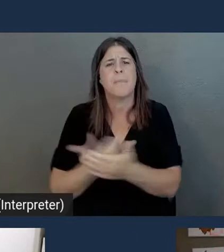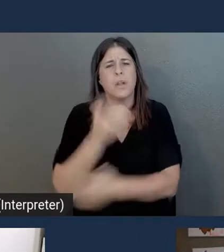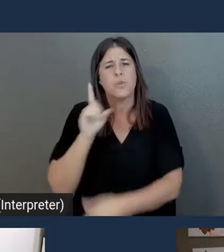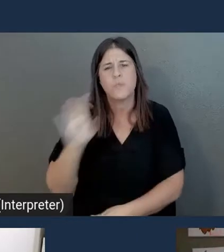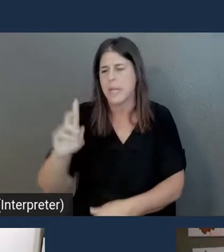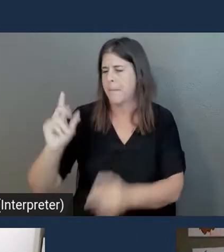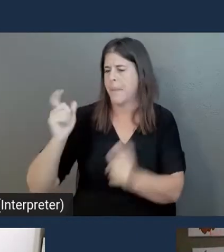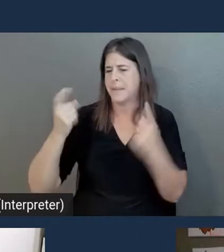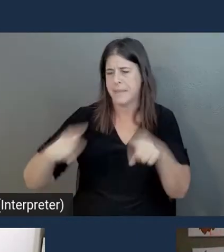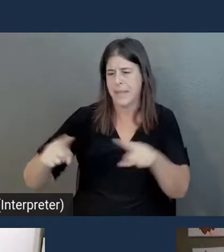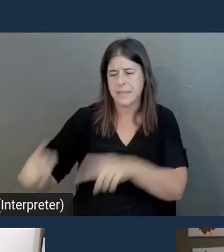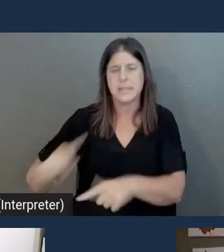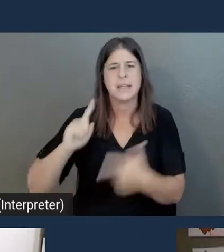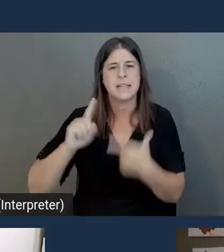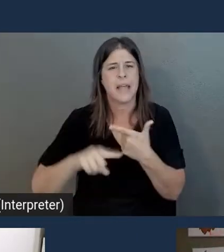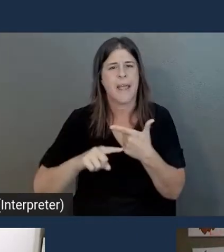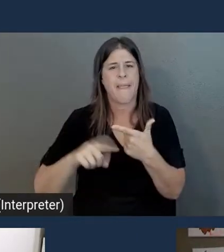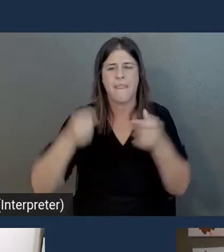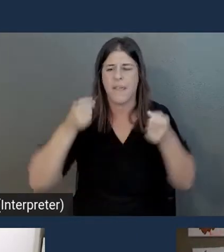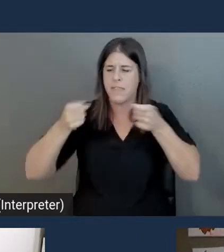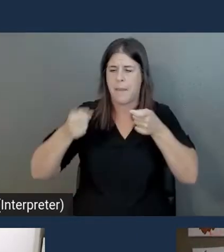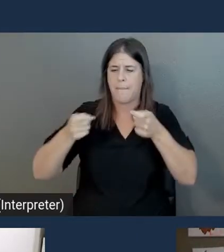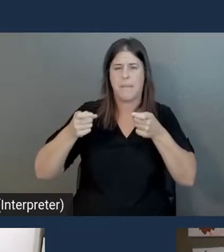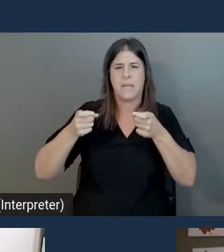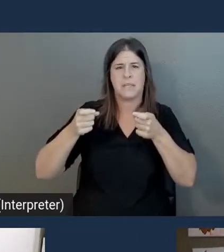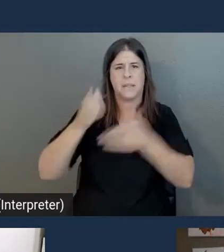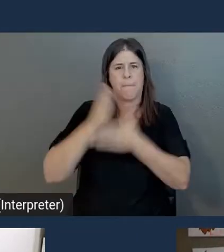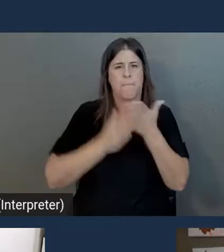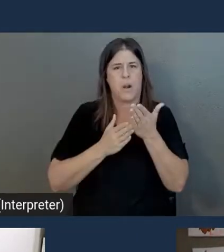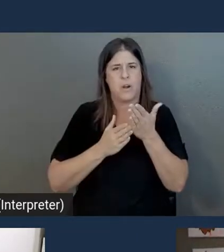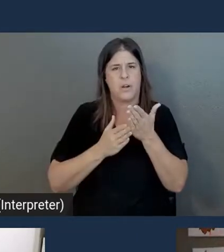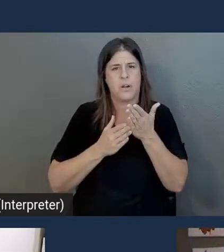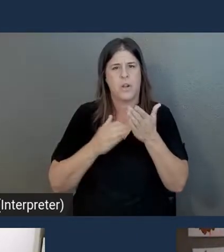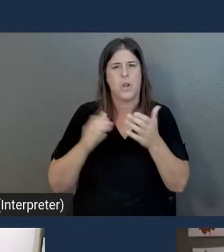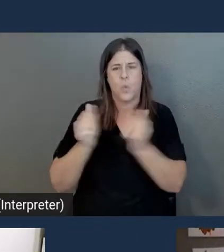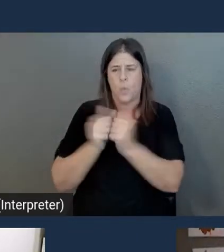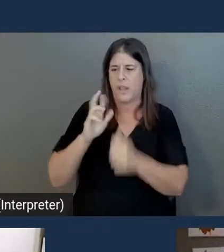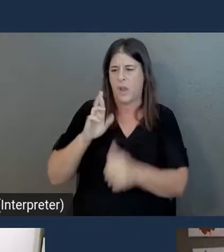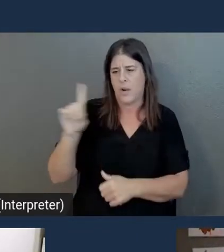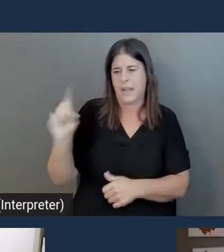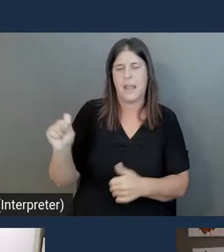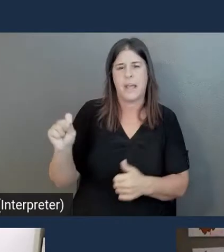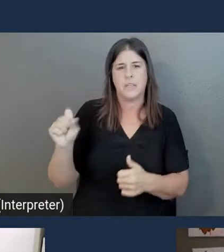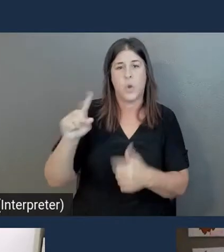And then the administrative tasks come with the RDS. So when RDS instance is created,